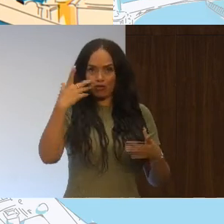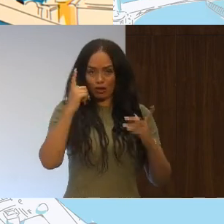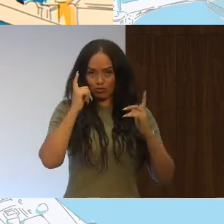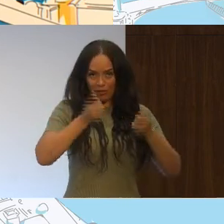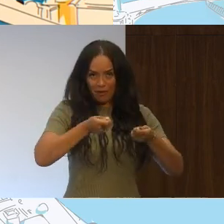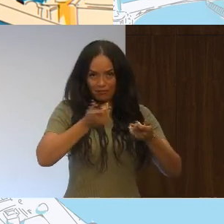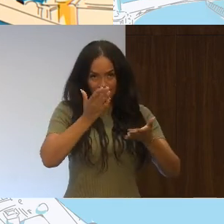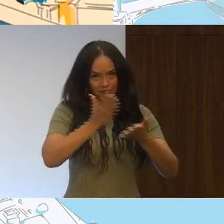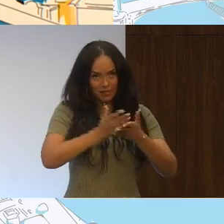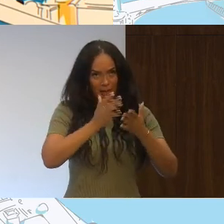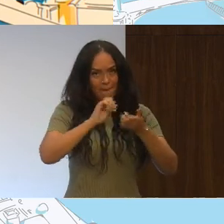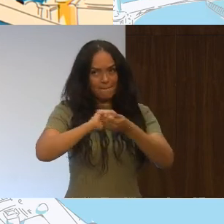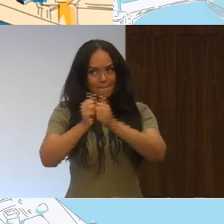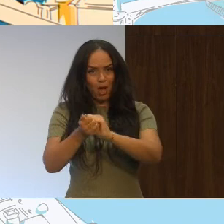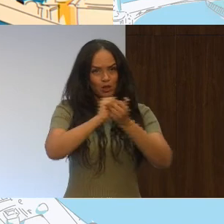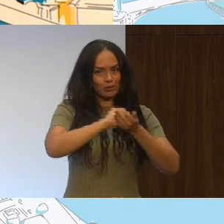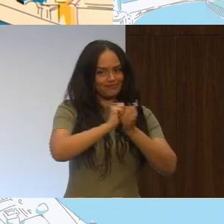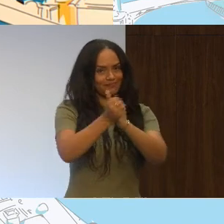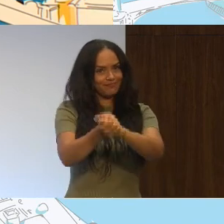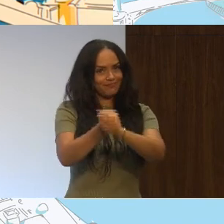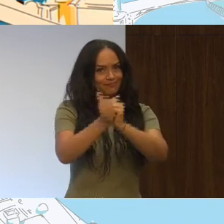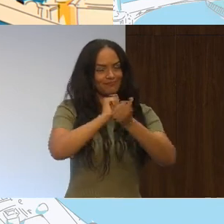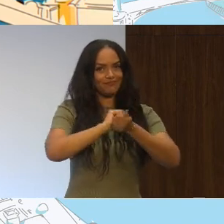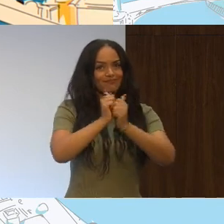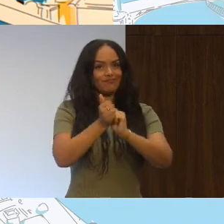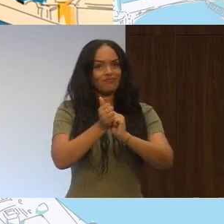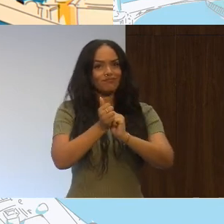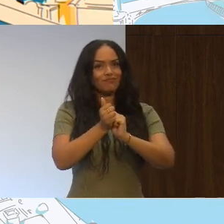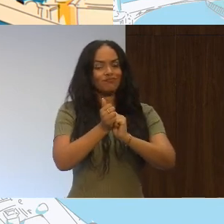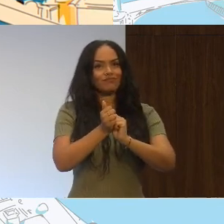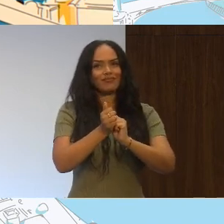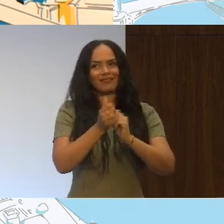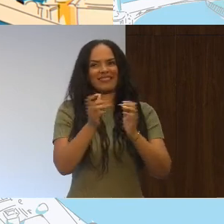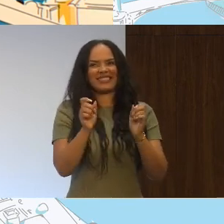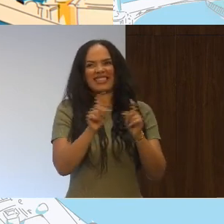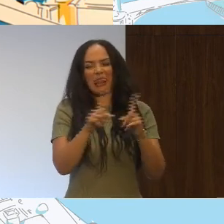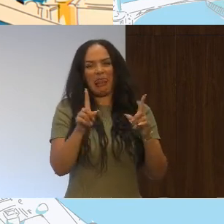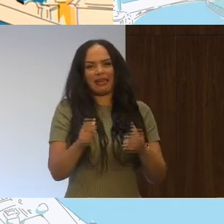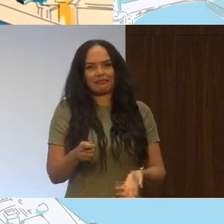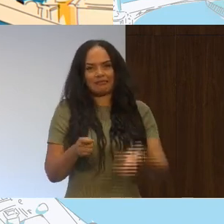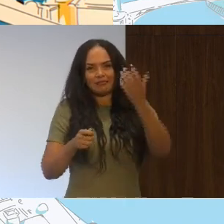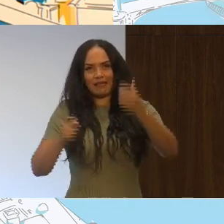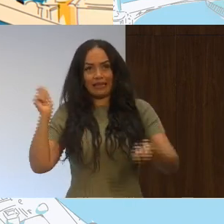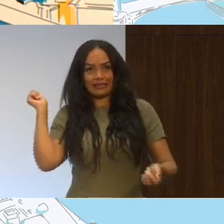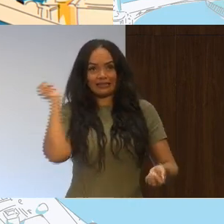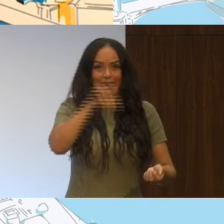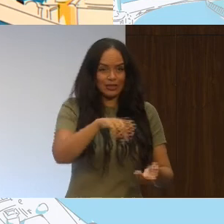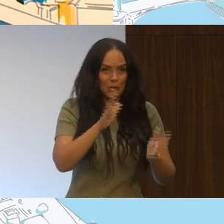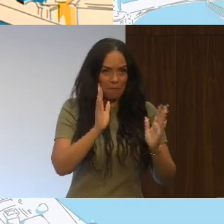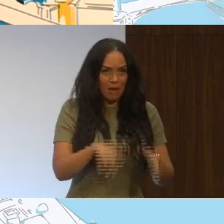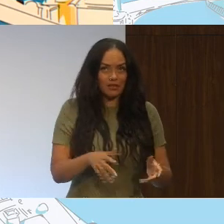You have to you know, you've got to you've got to hit the ball back. It's like tennis. You've got to hit the ball back when they hit the ball to you. Otherwise you're going to have a very good game.